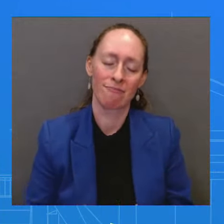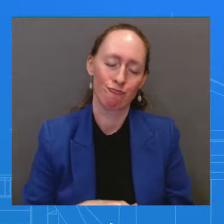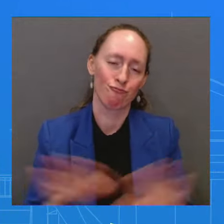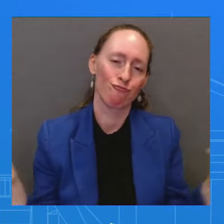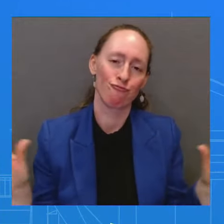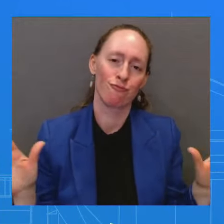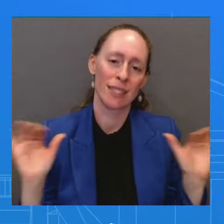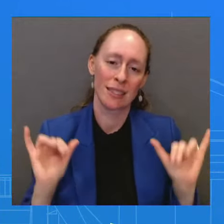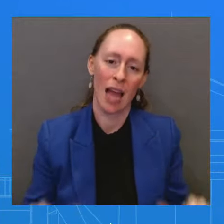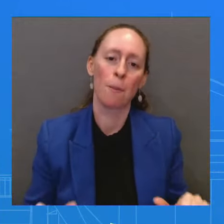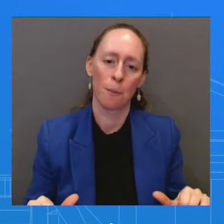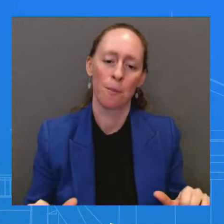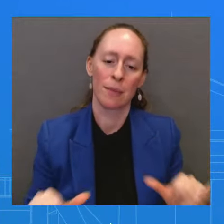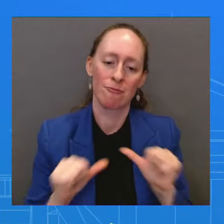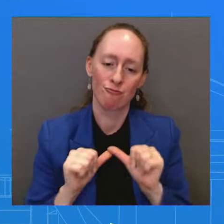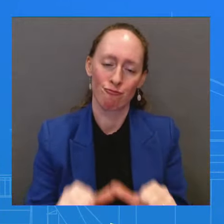Thanks, everybody. I'll see you tomorrow.